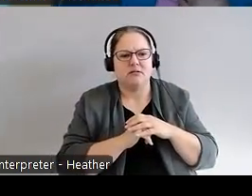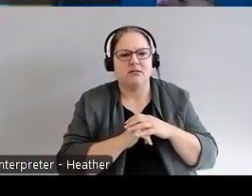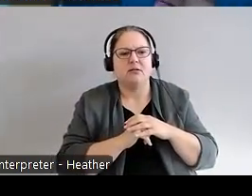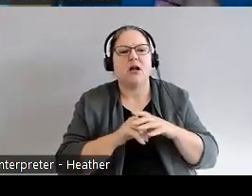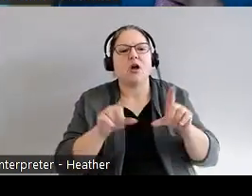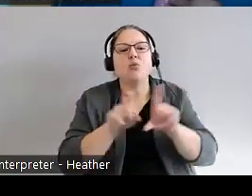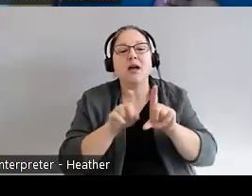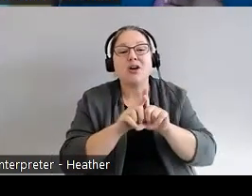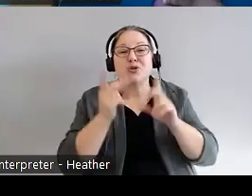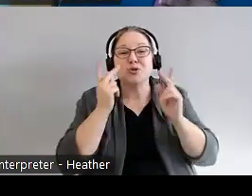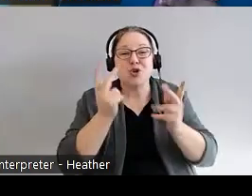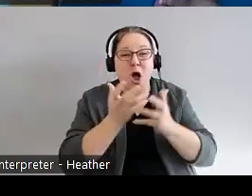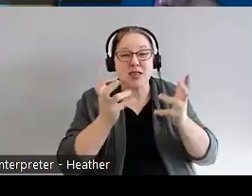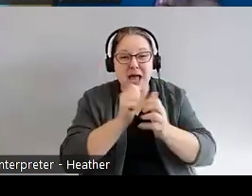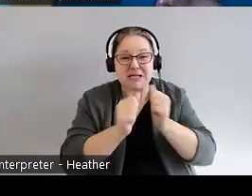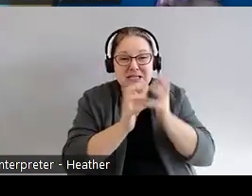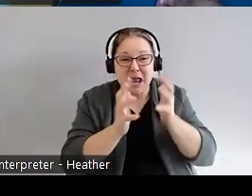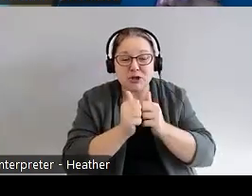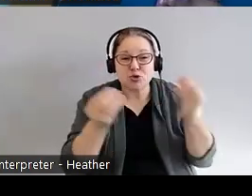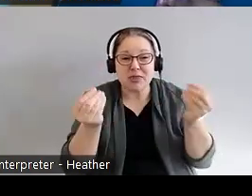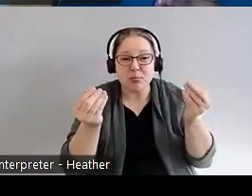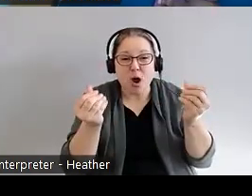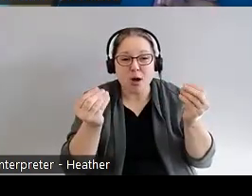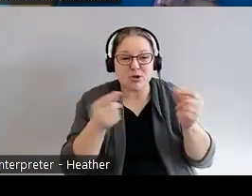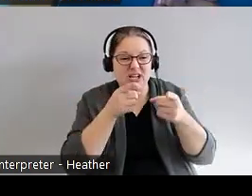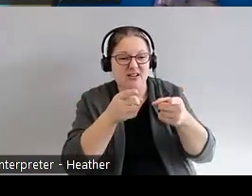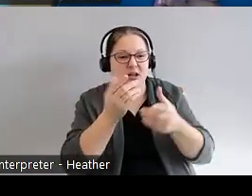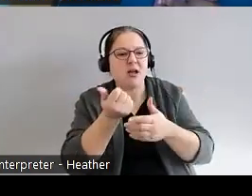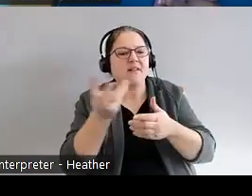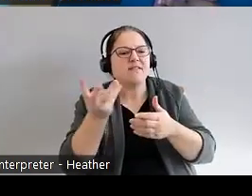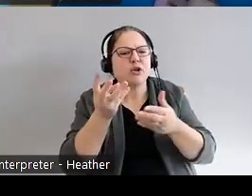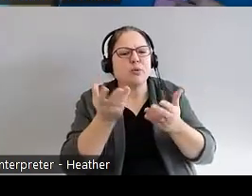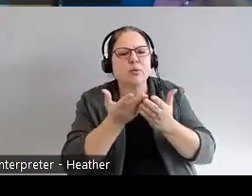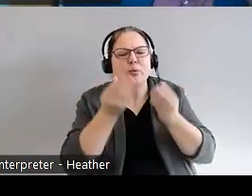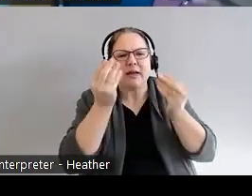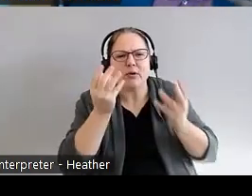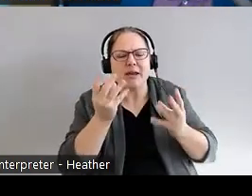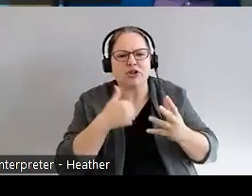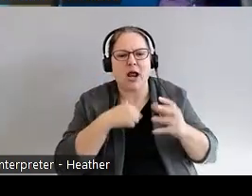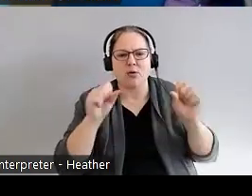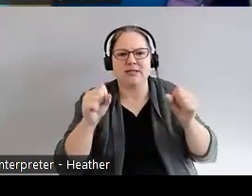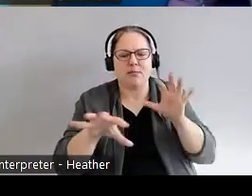of damage to property. These are some numbers that I was able to put together when we were proposing